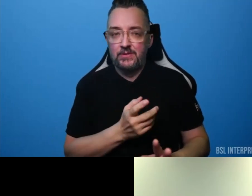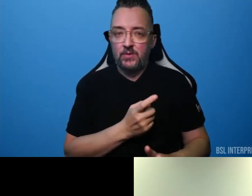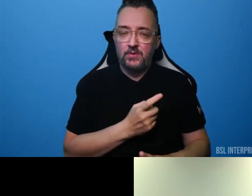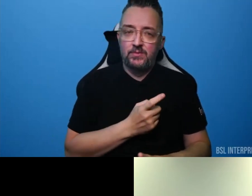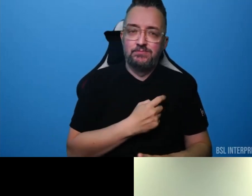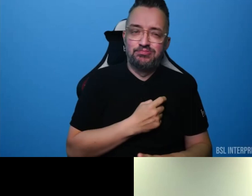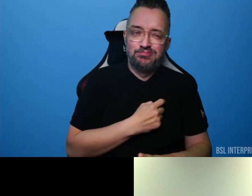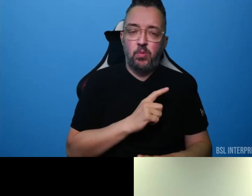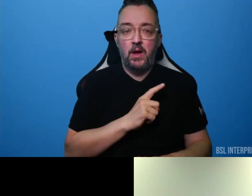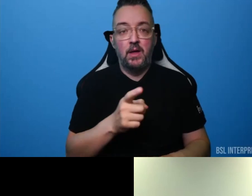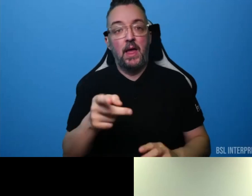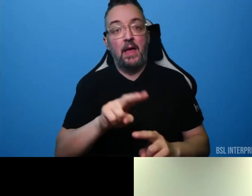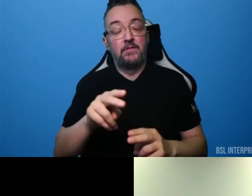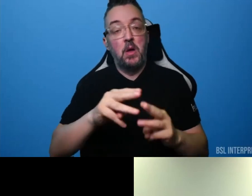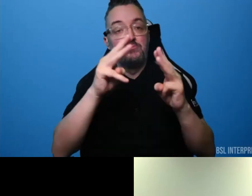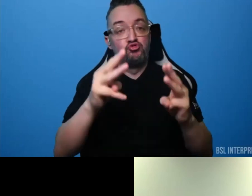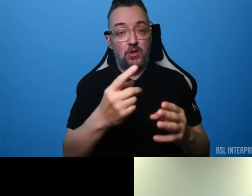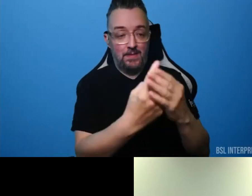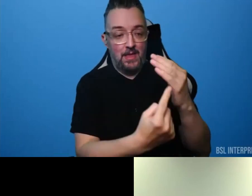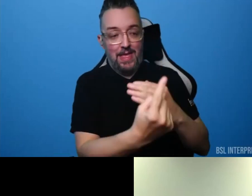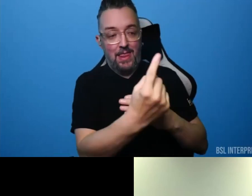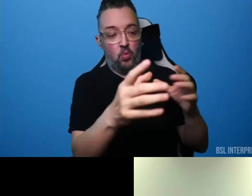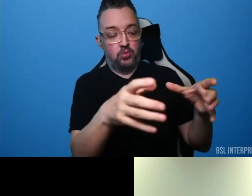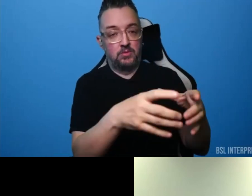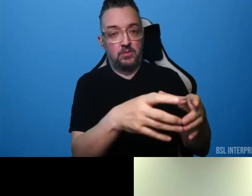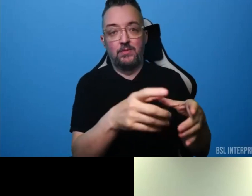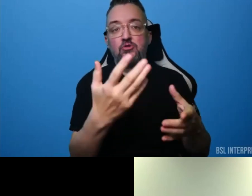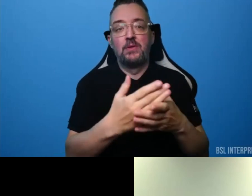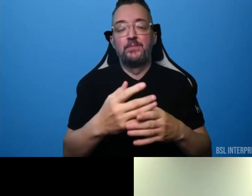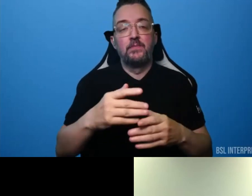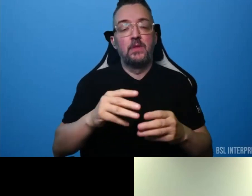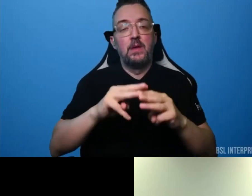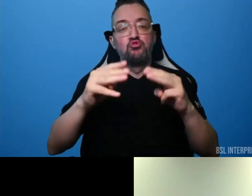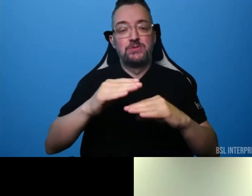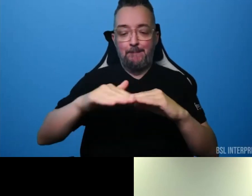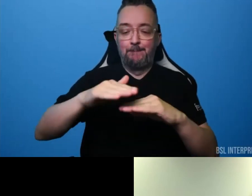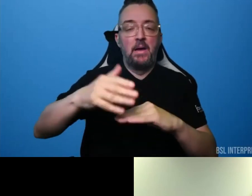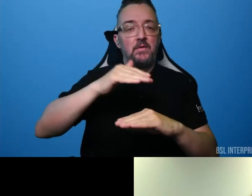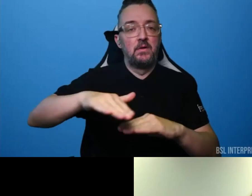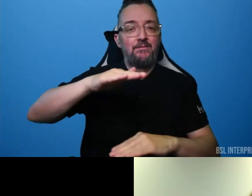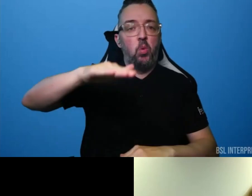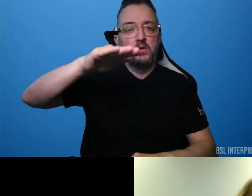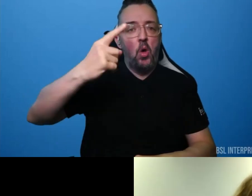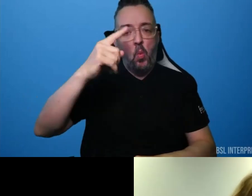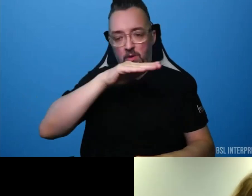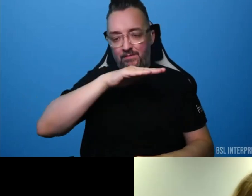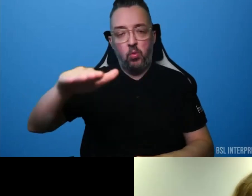if you've got a standalone museum well it's actually one floor of a whole set of museums down at Albert Dock,